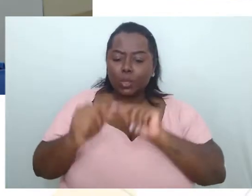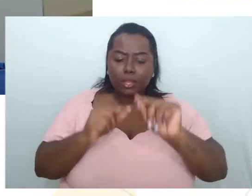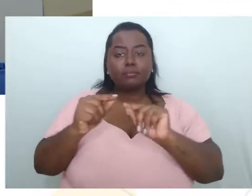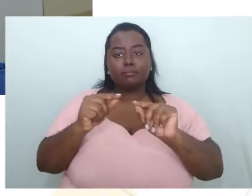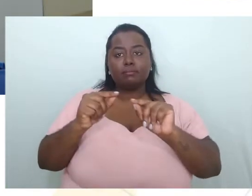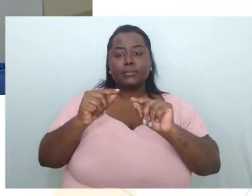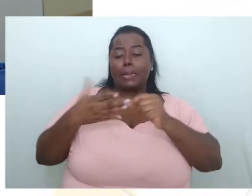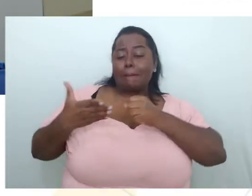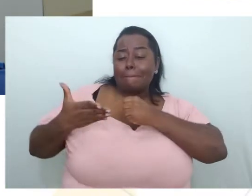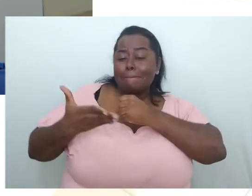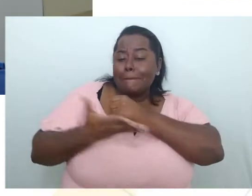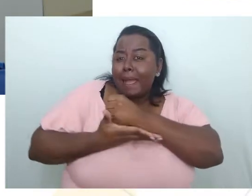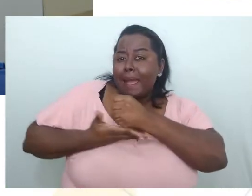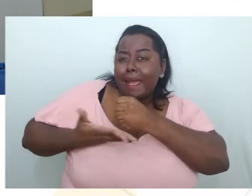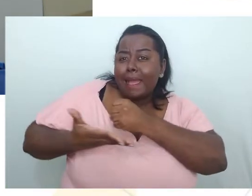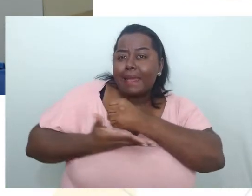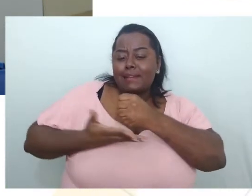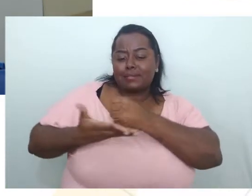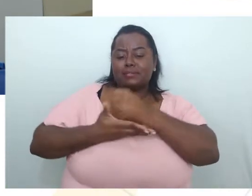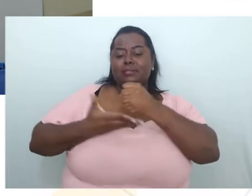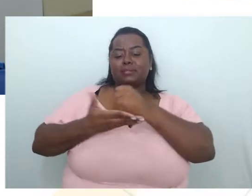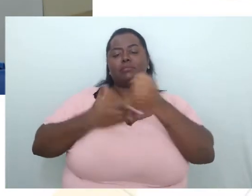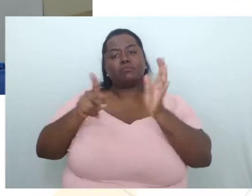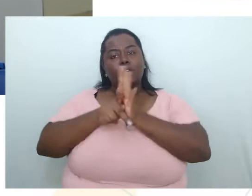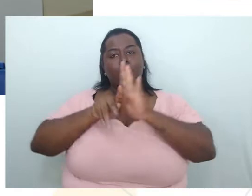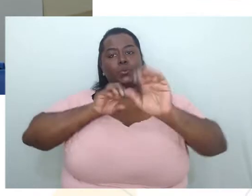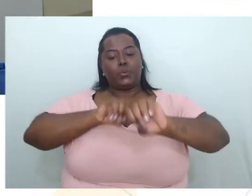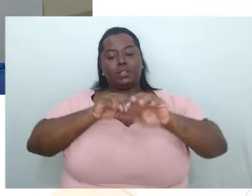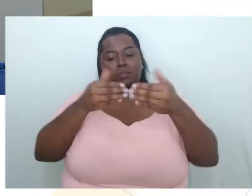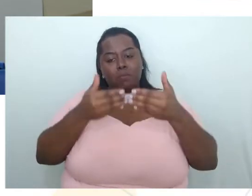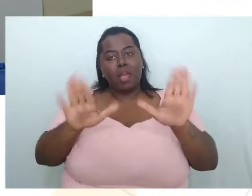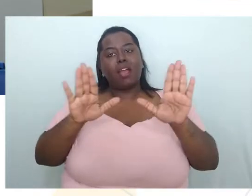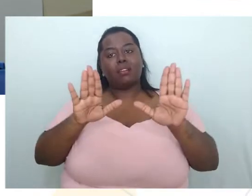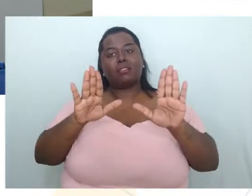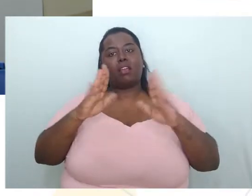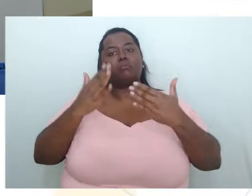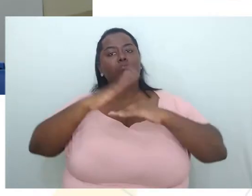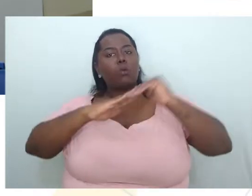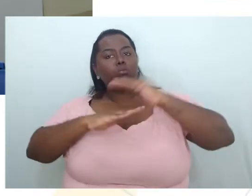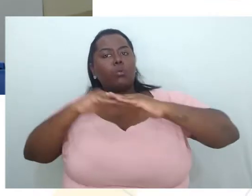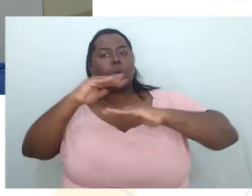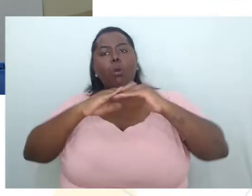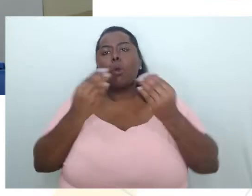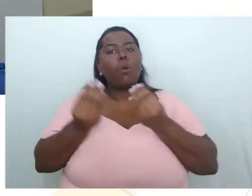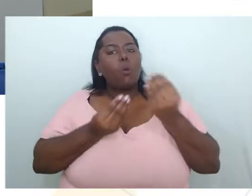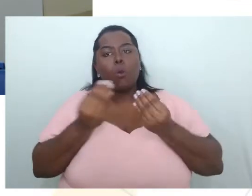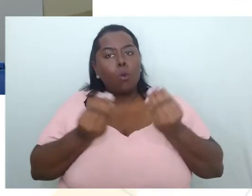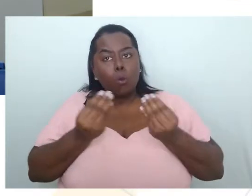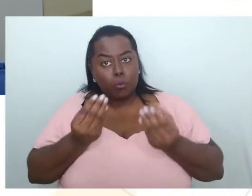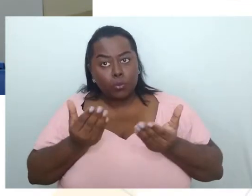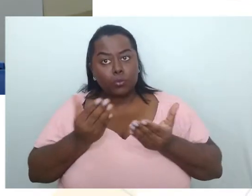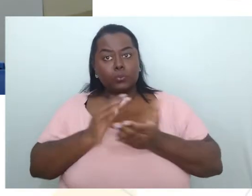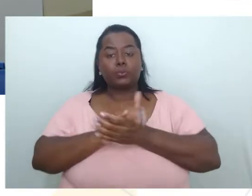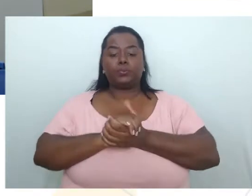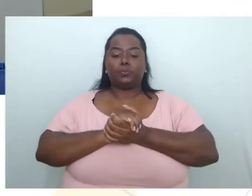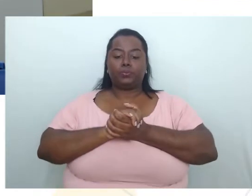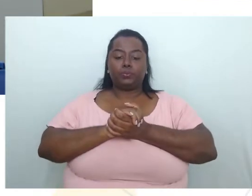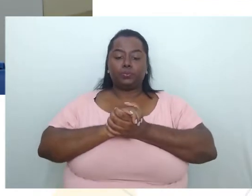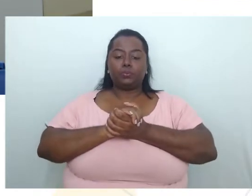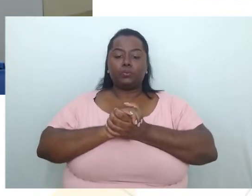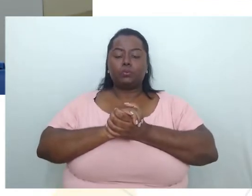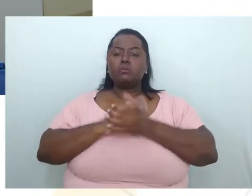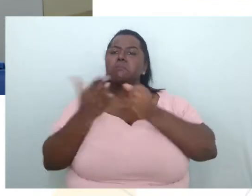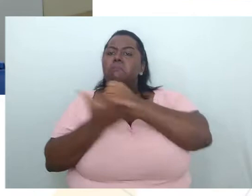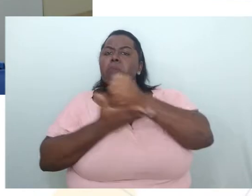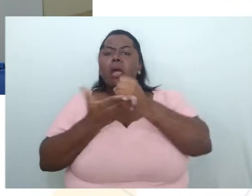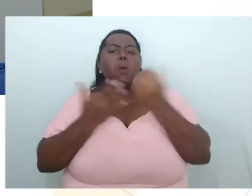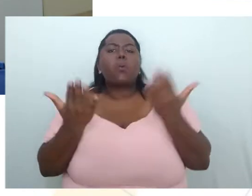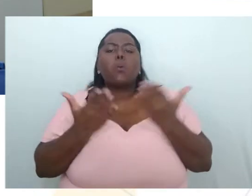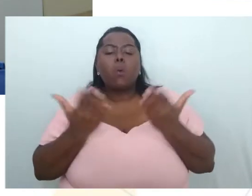that open education is built upon, what is that premise, why are we talking